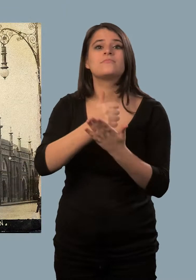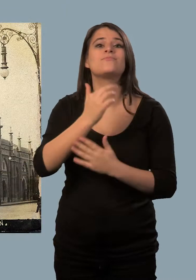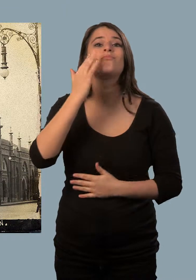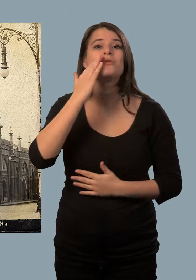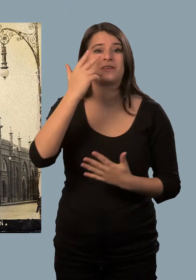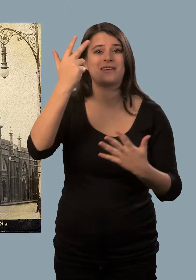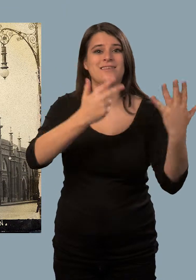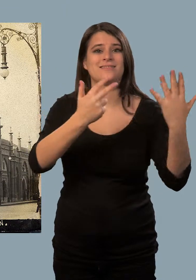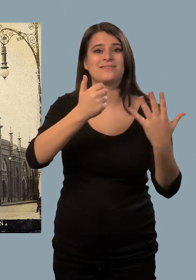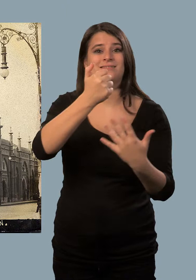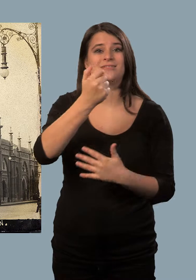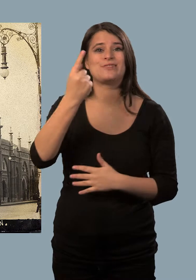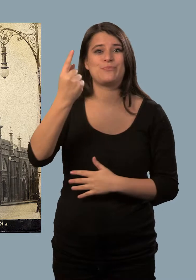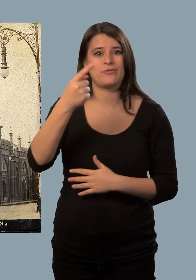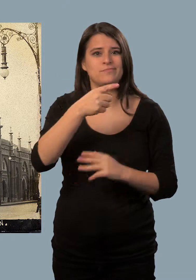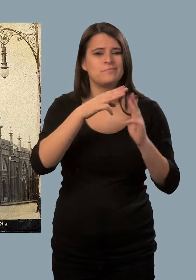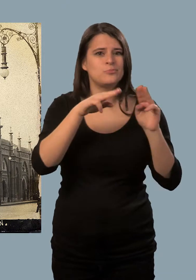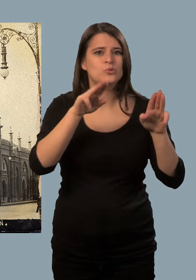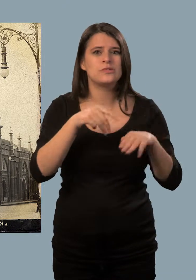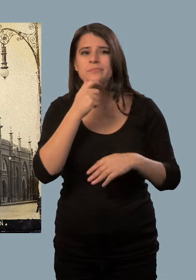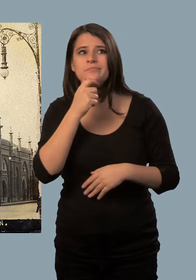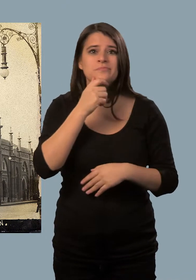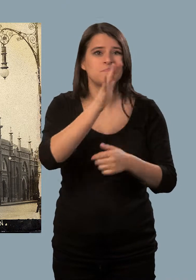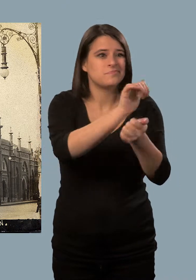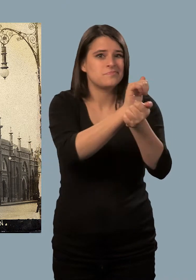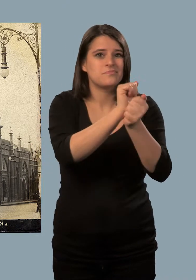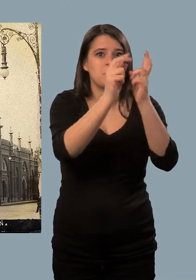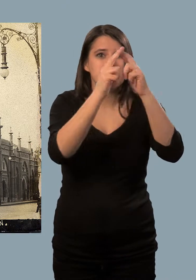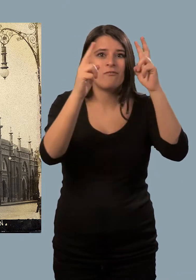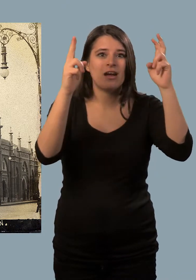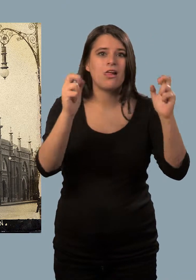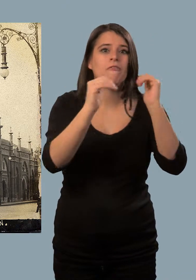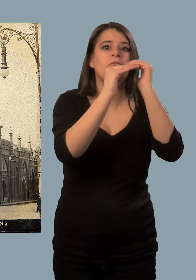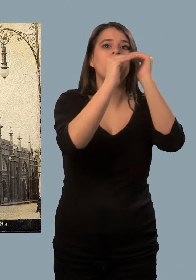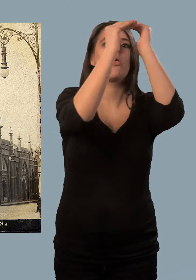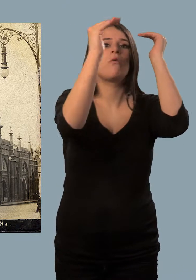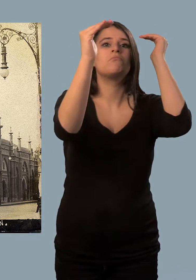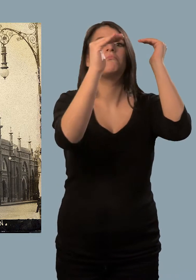When it was first founded in 1861, the museum occupied several rooms on the upper floor